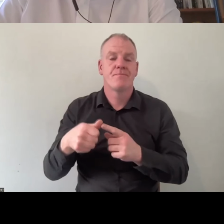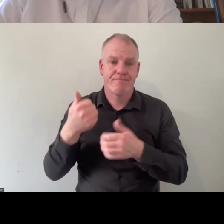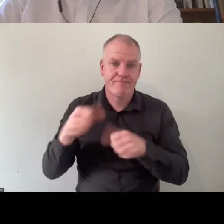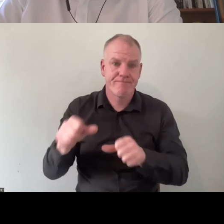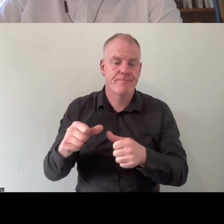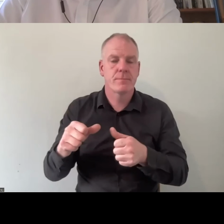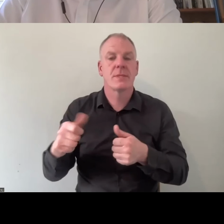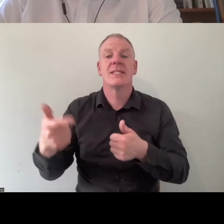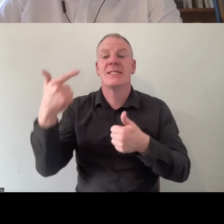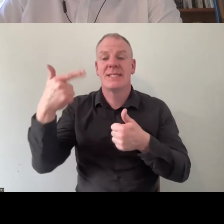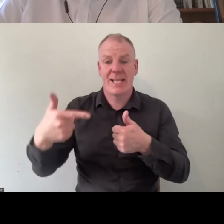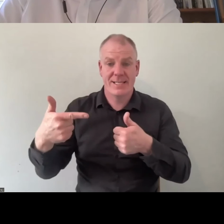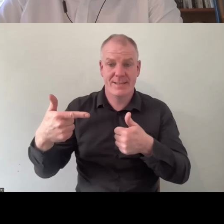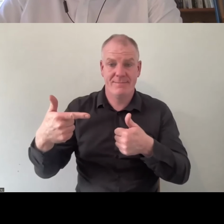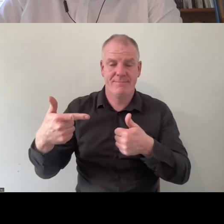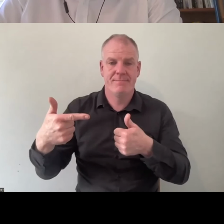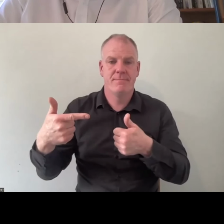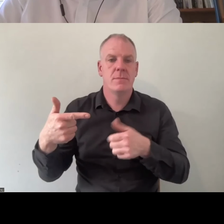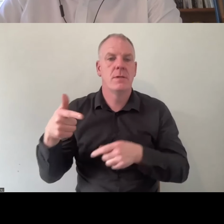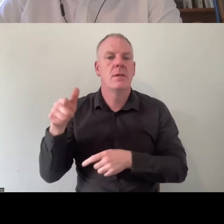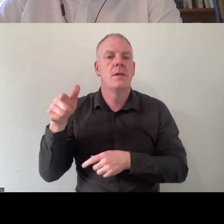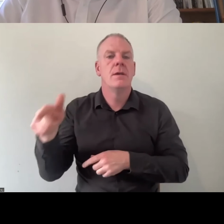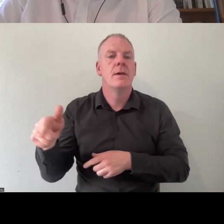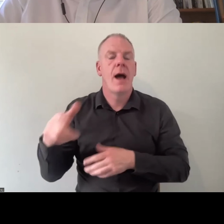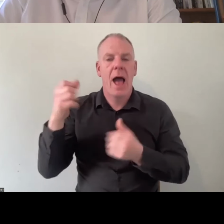The second thing would be to have a dedicated point of contact